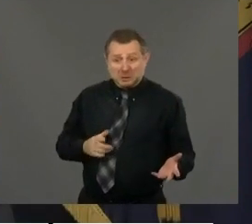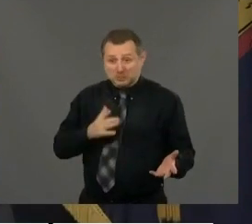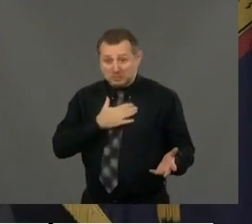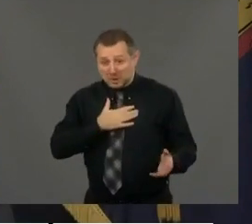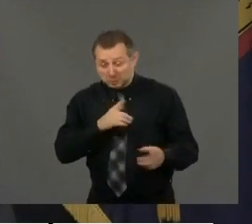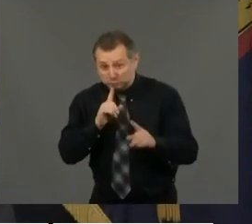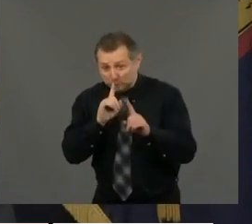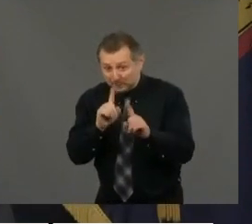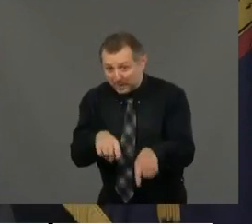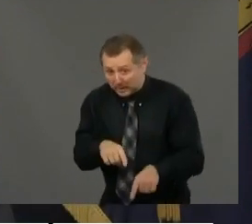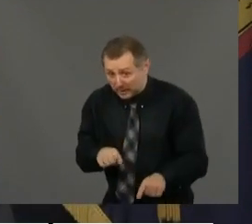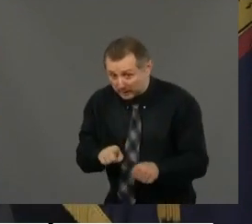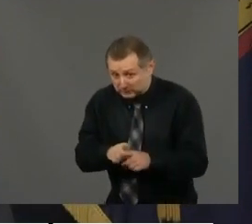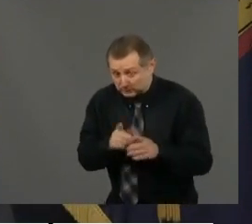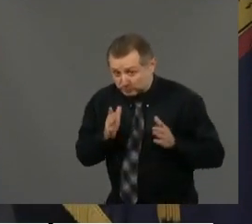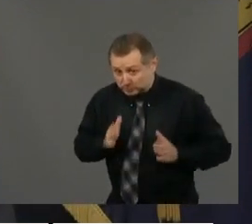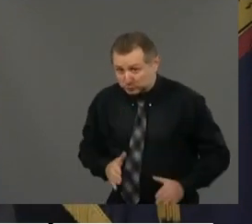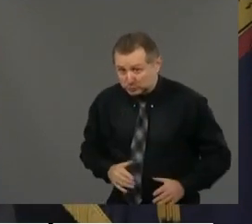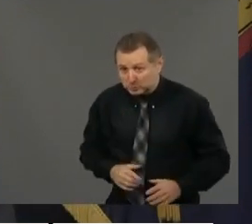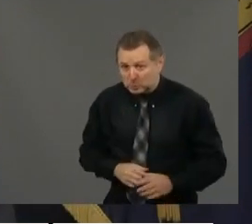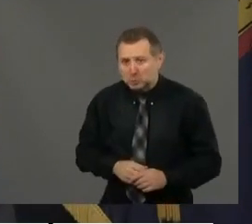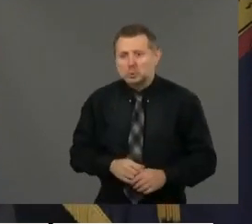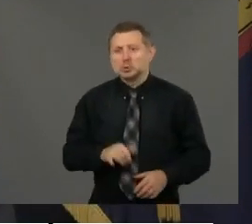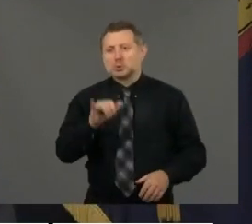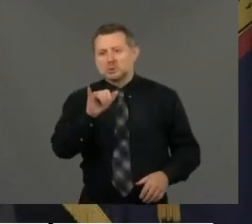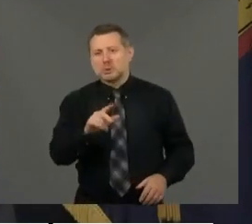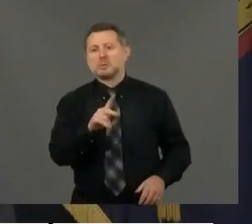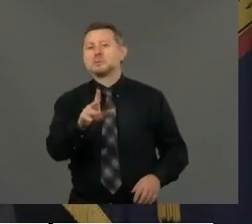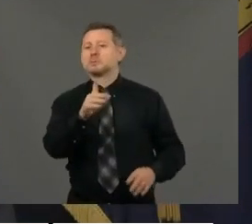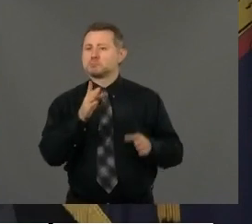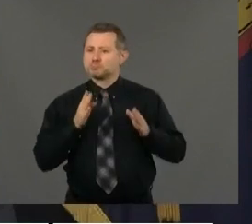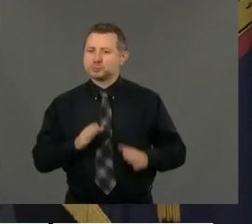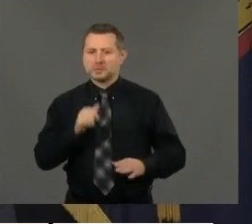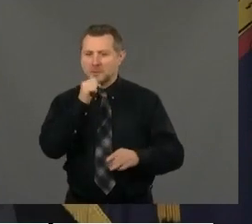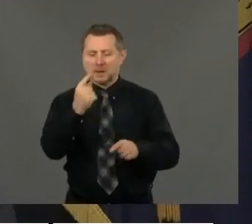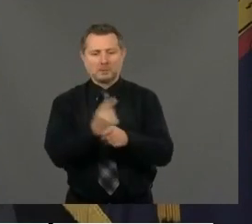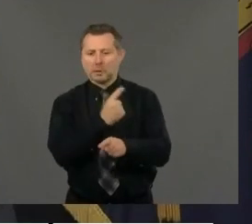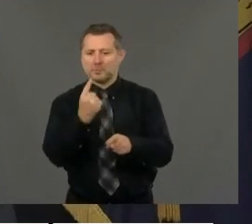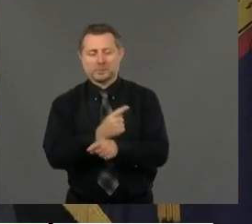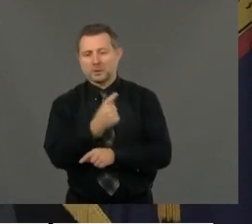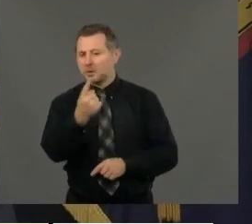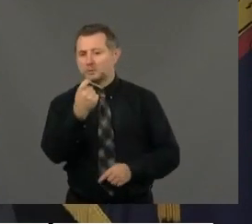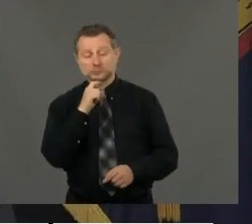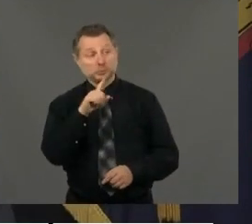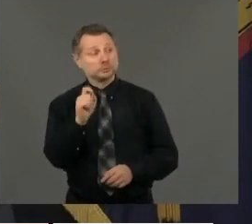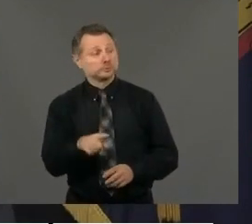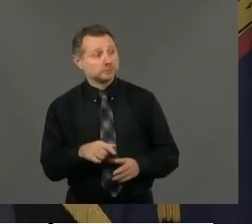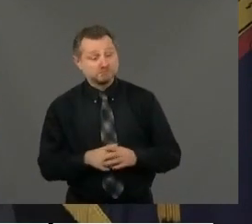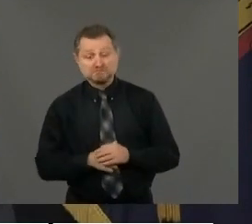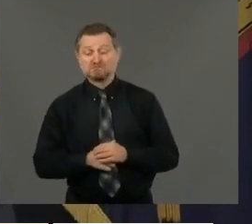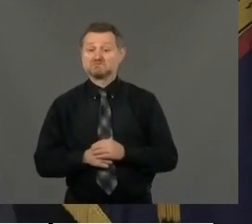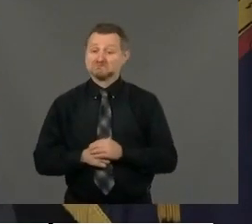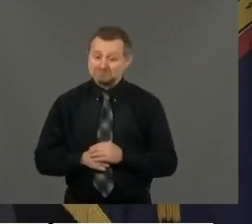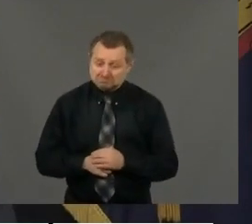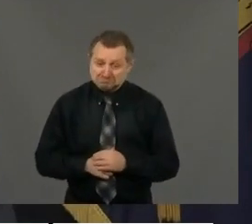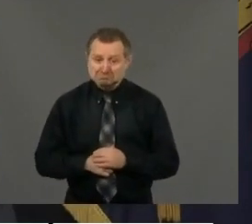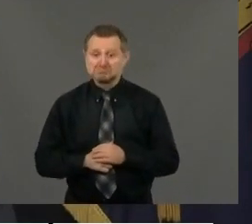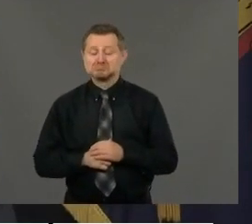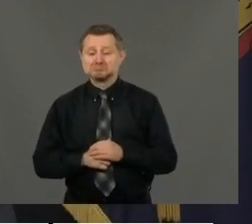ON A PERSONAL LEVEL?